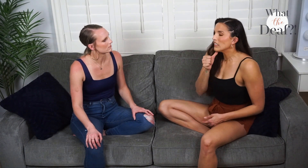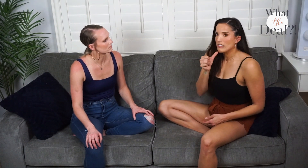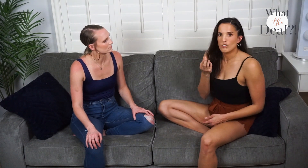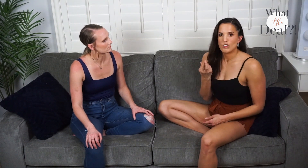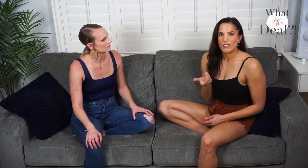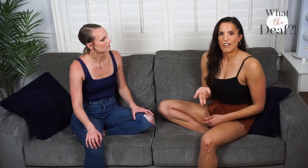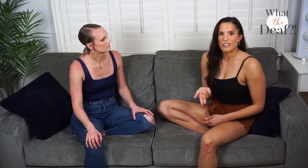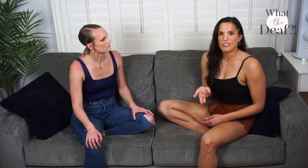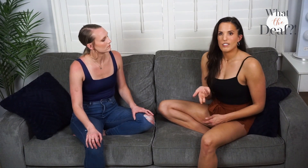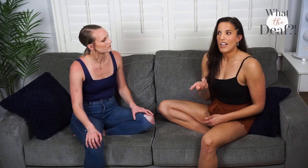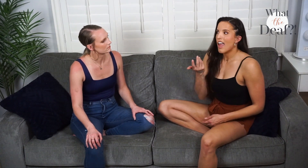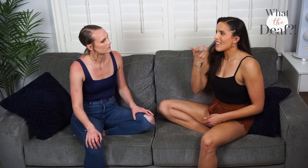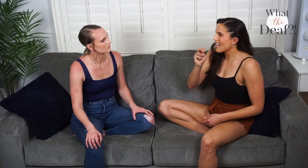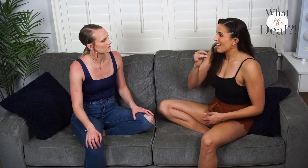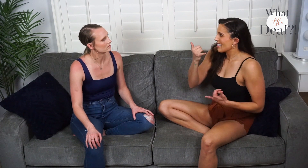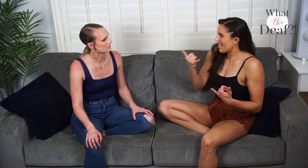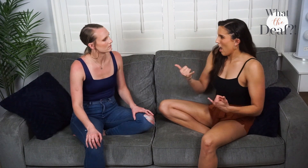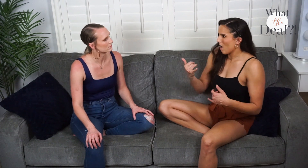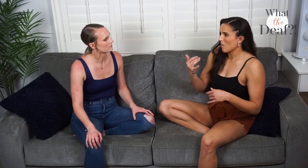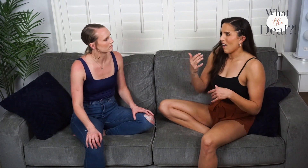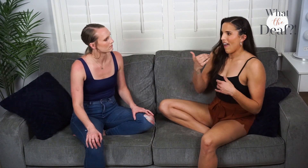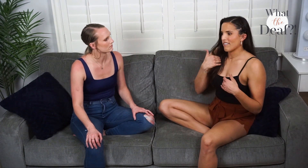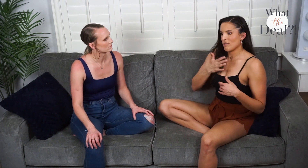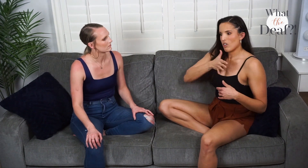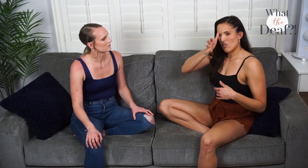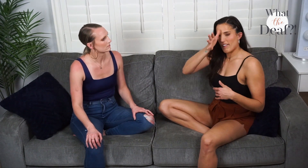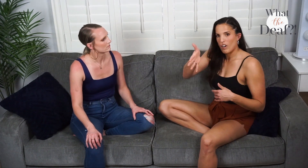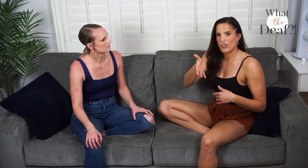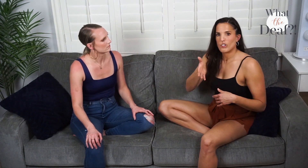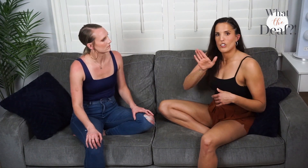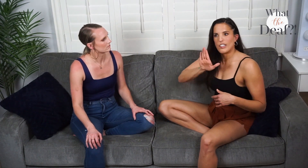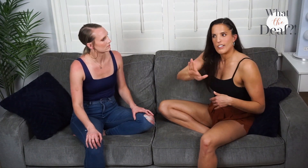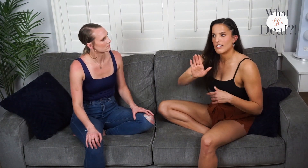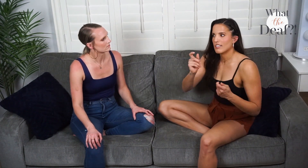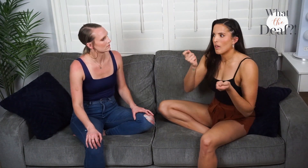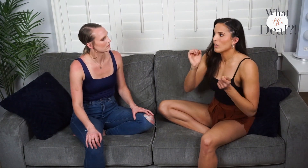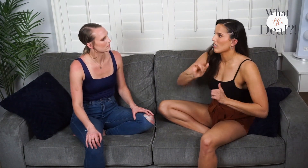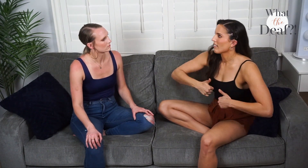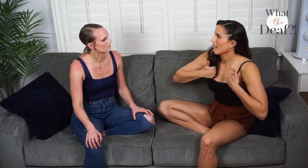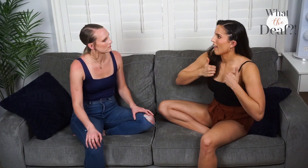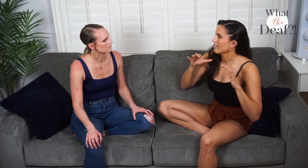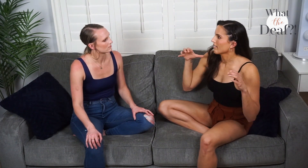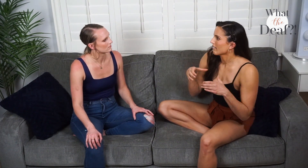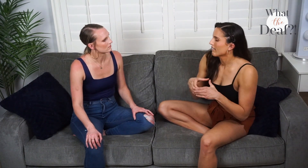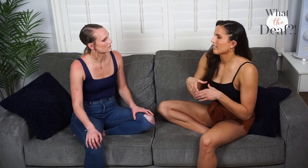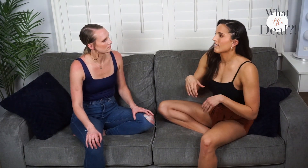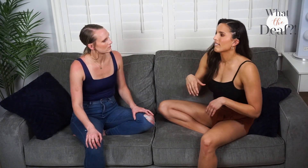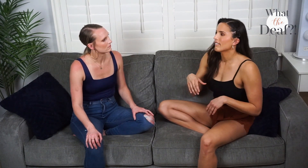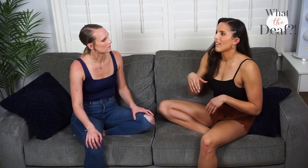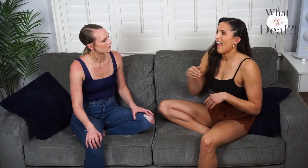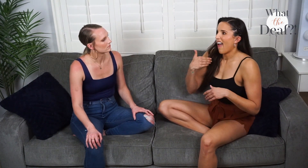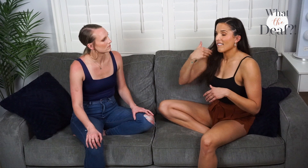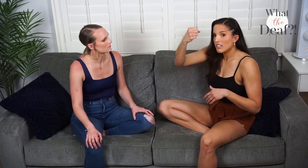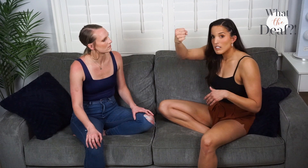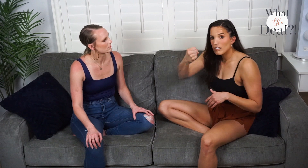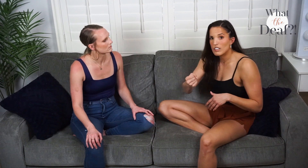and they were like, oh, we didn't realize. And then now having my grandfather, his celebration of life gathering